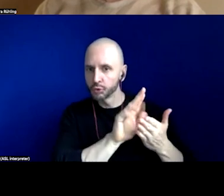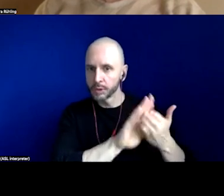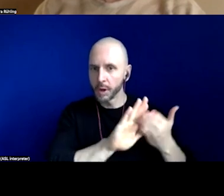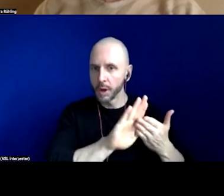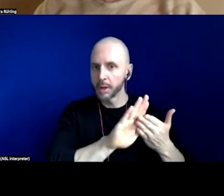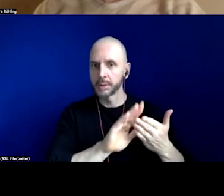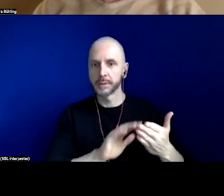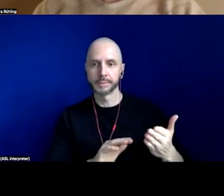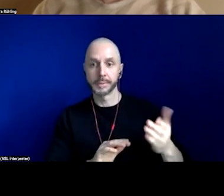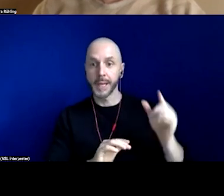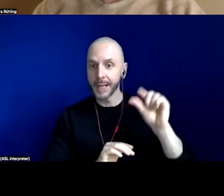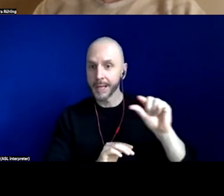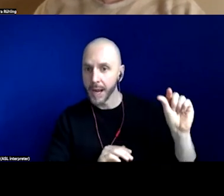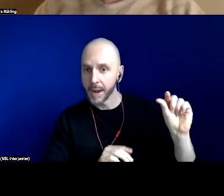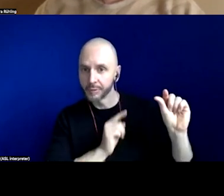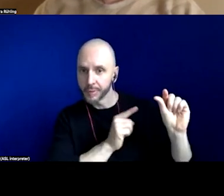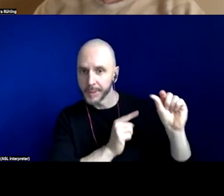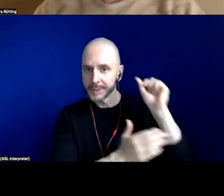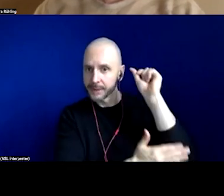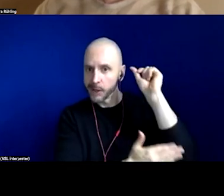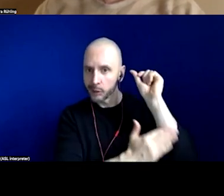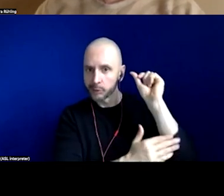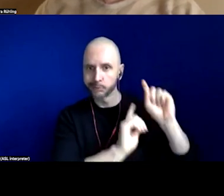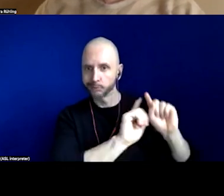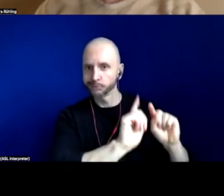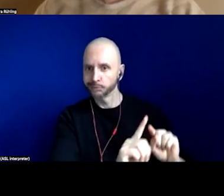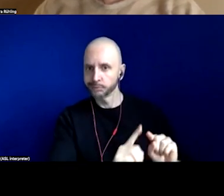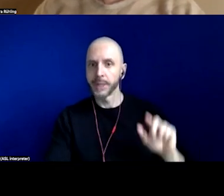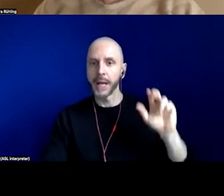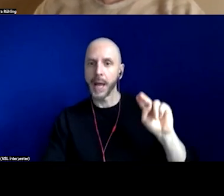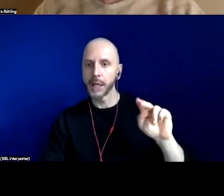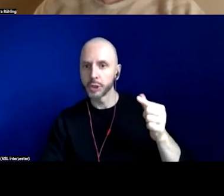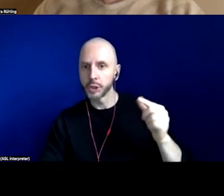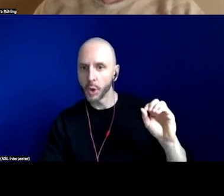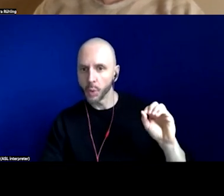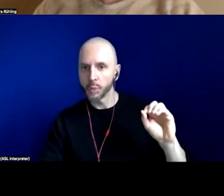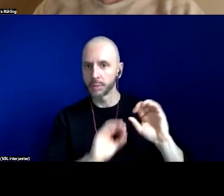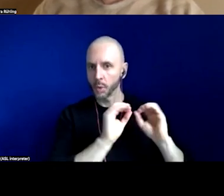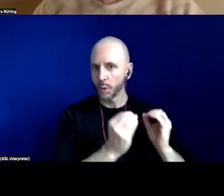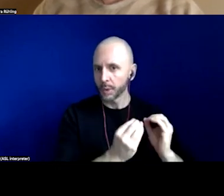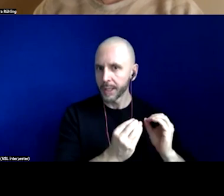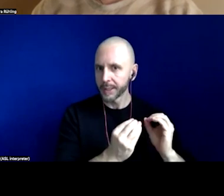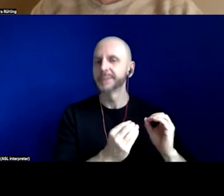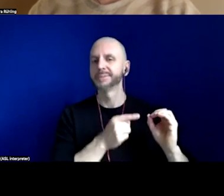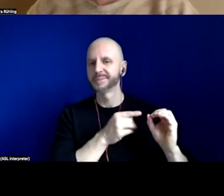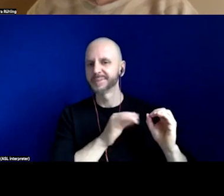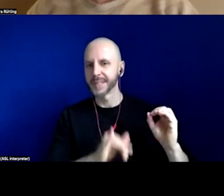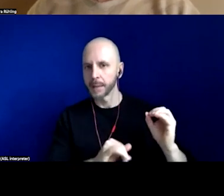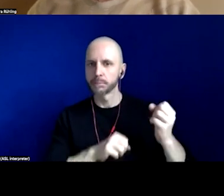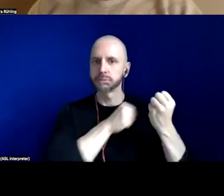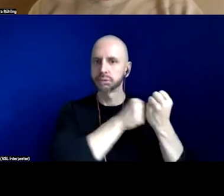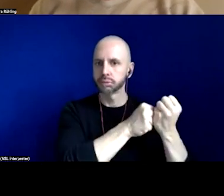we don't have to bring in the expertise, we just support the groups of experts with these services.